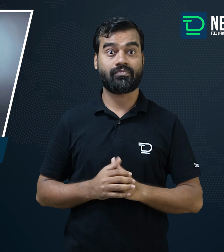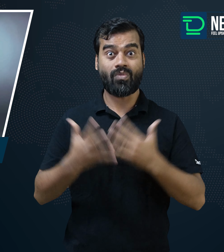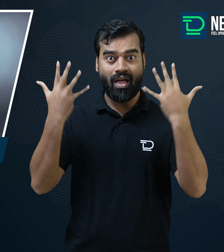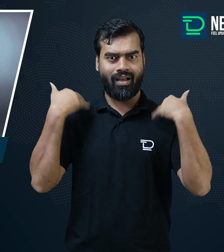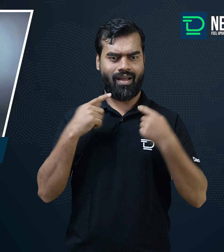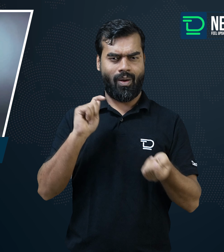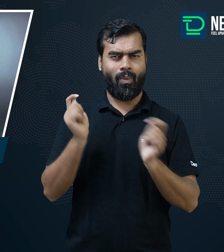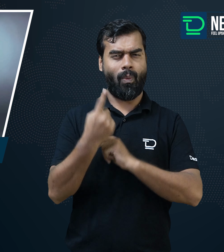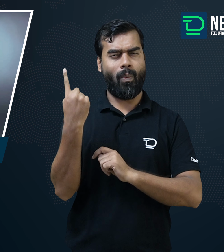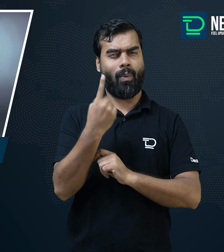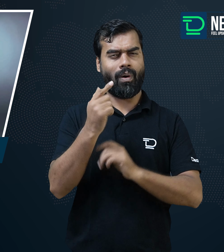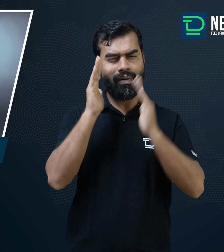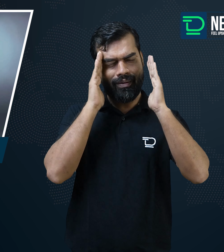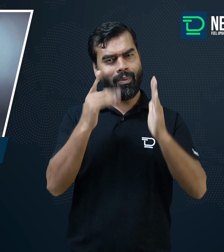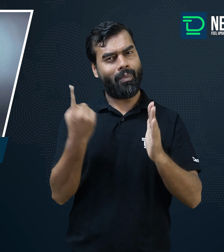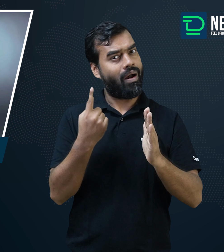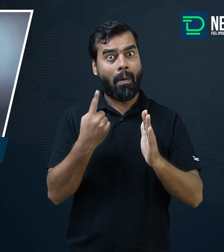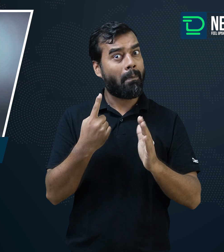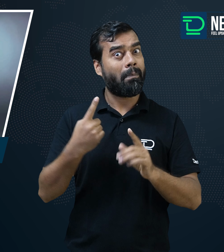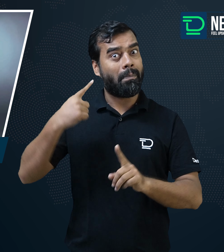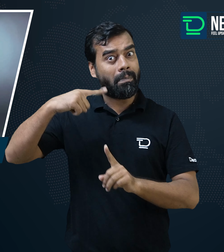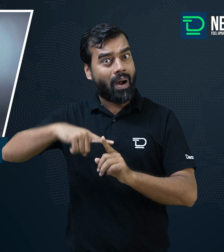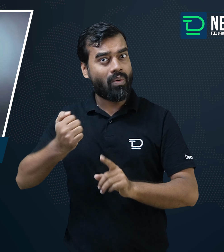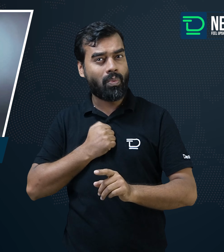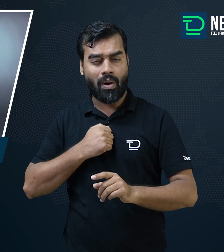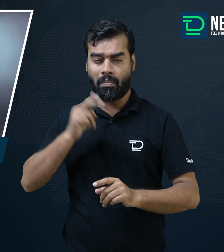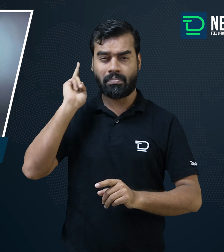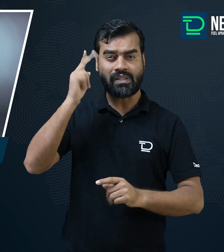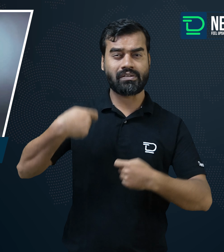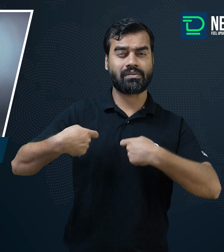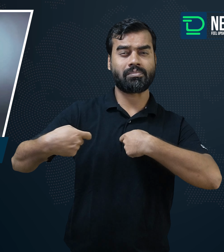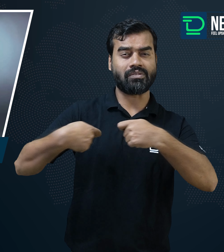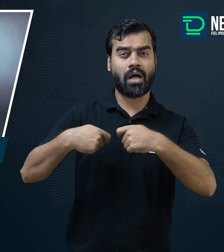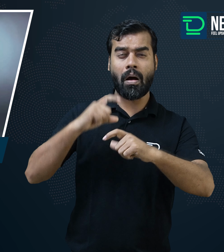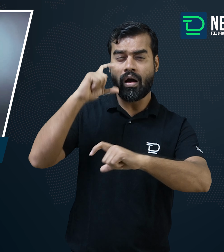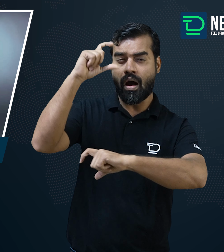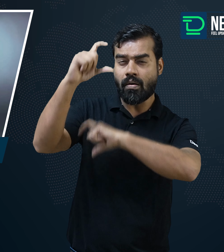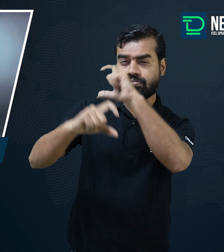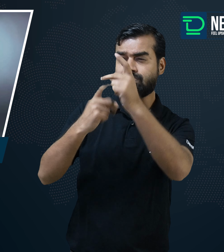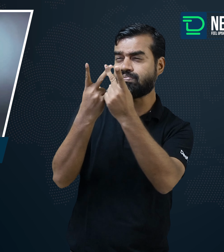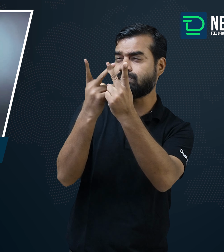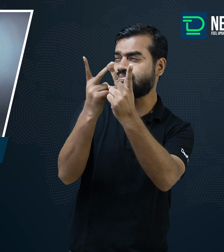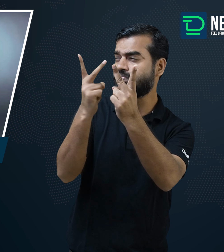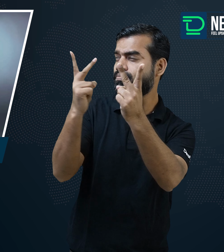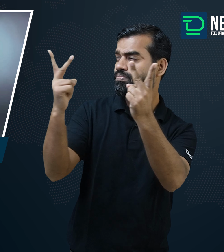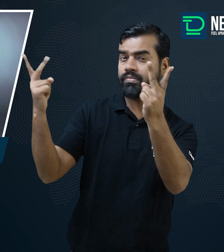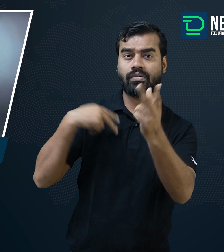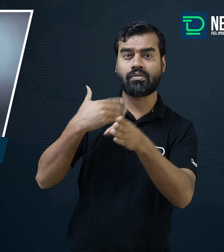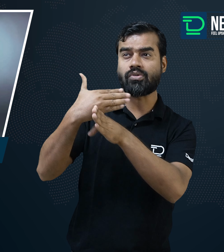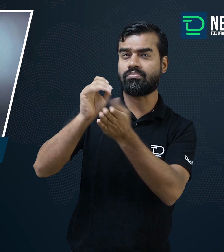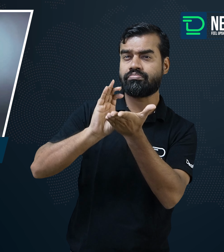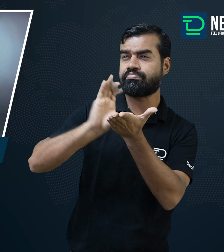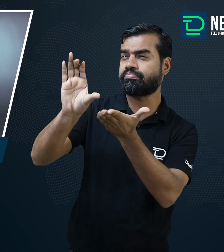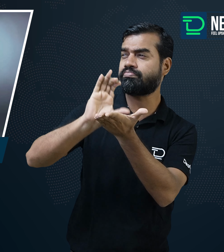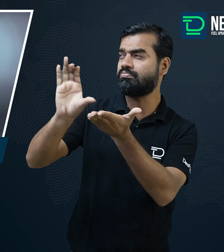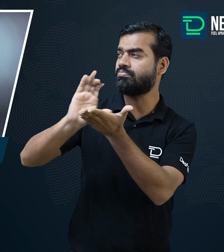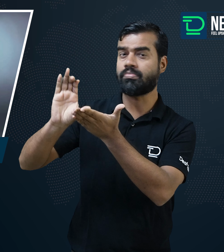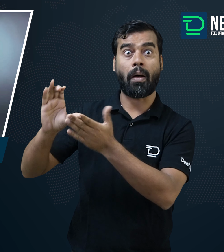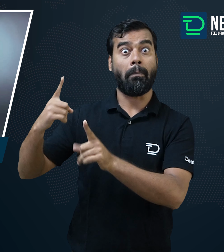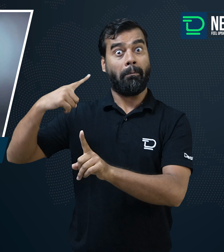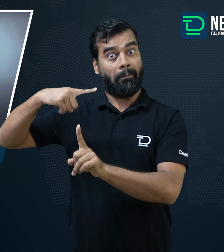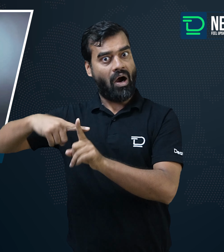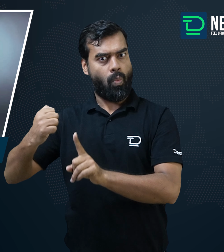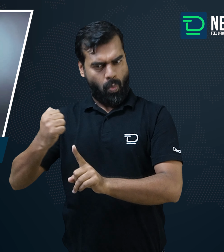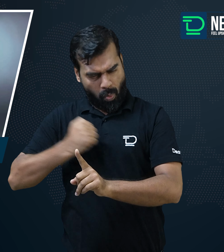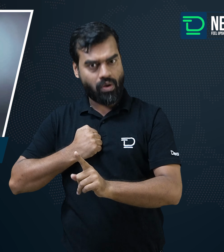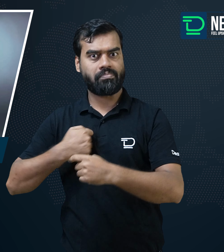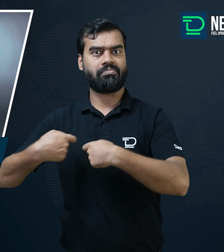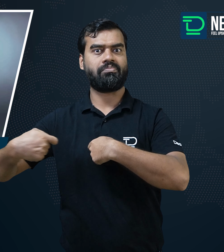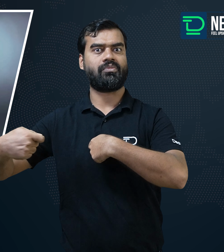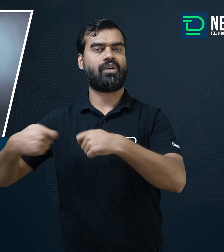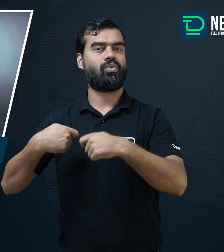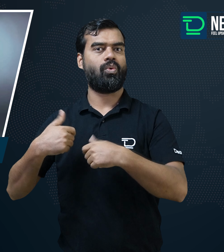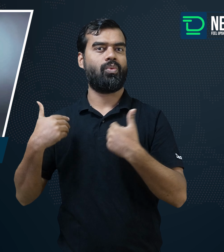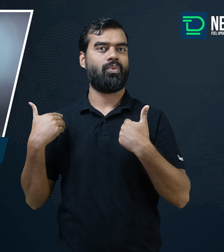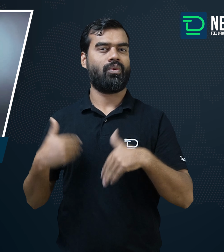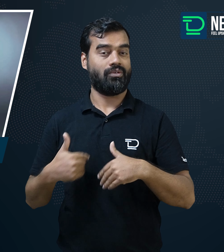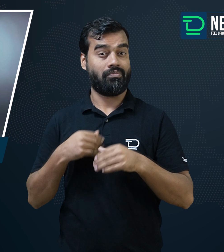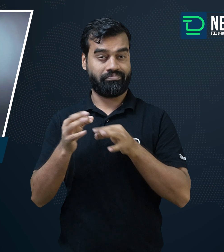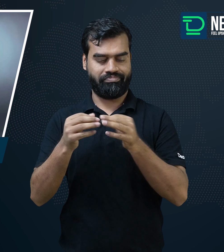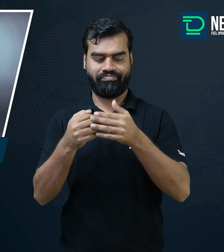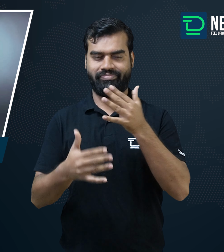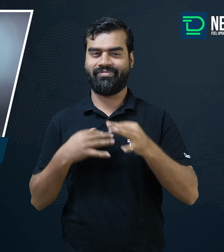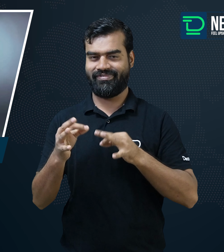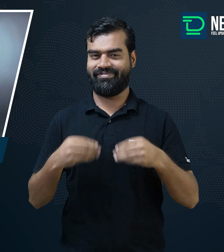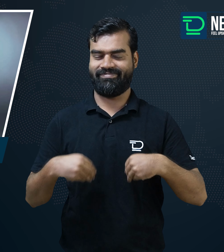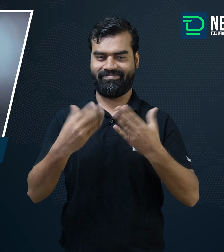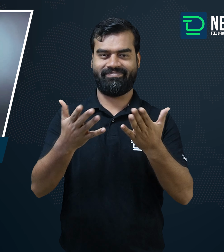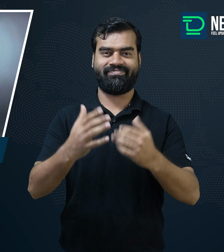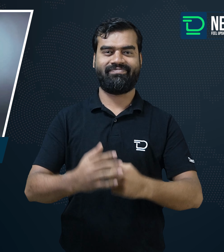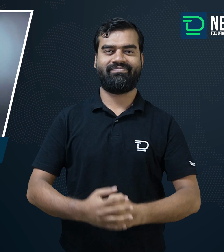He is a shareholder of many different companies.